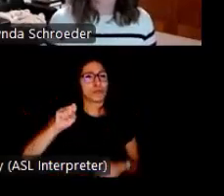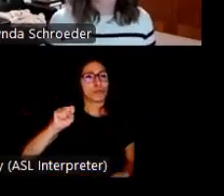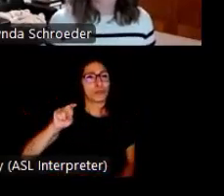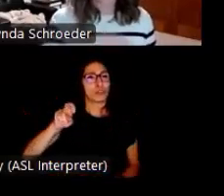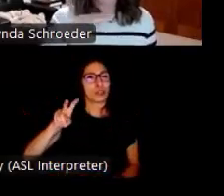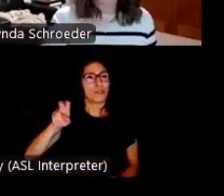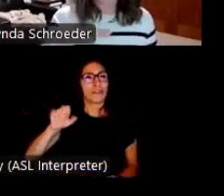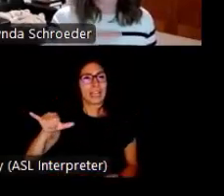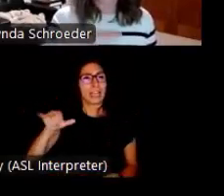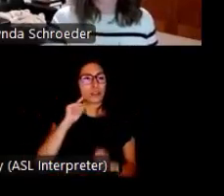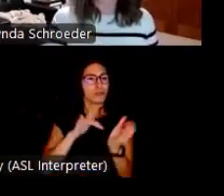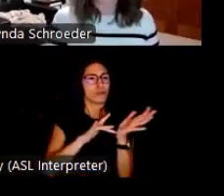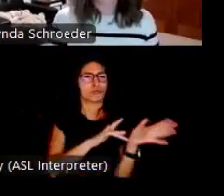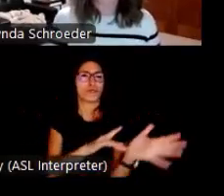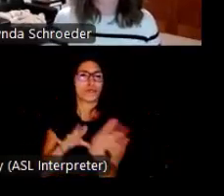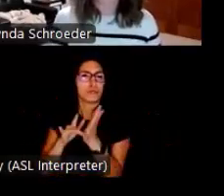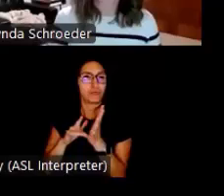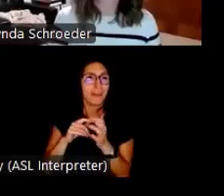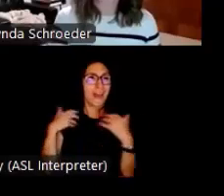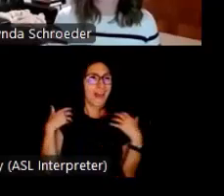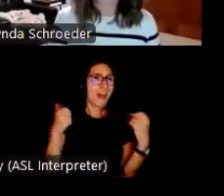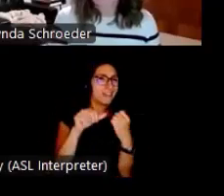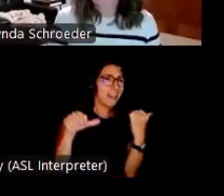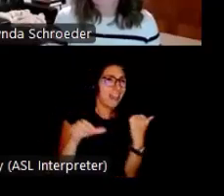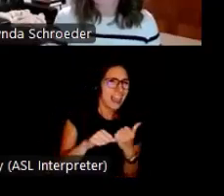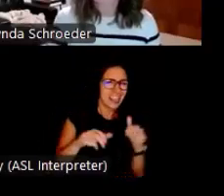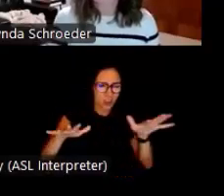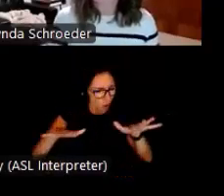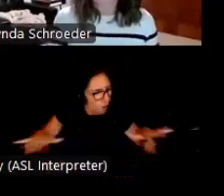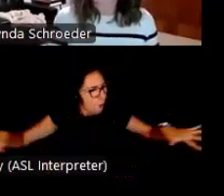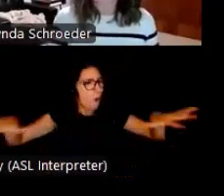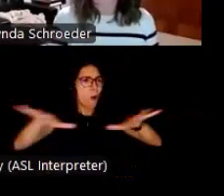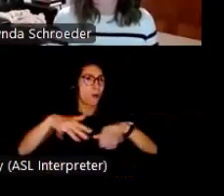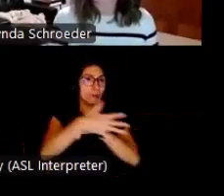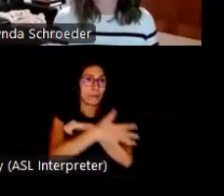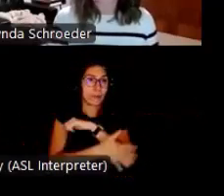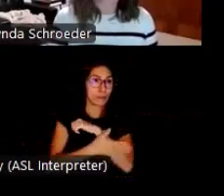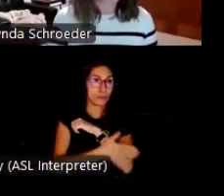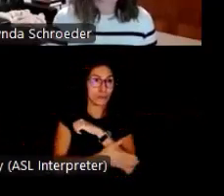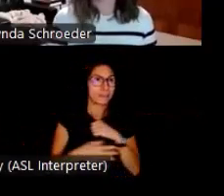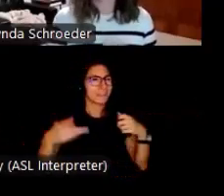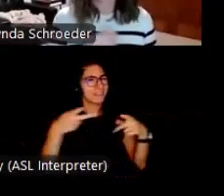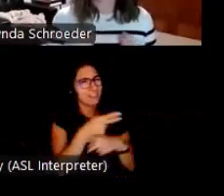at a national level to figure out where they consumed or where they first found information so that we